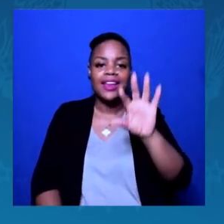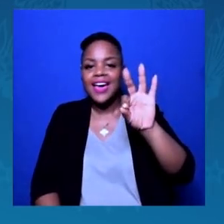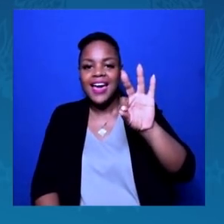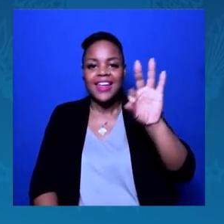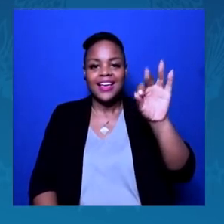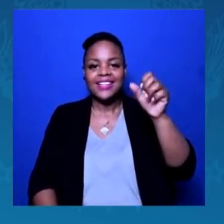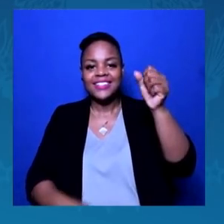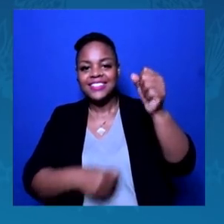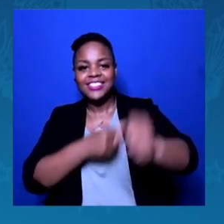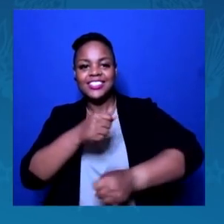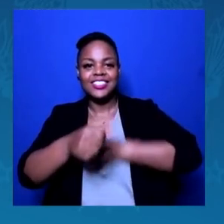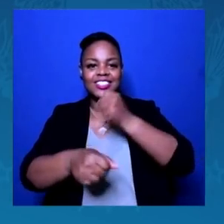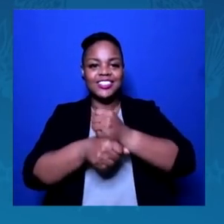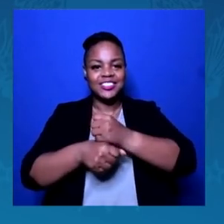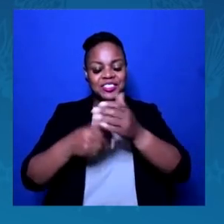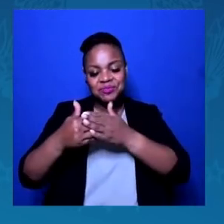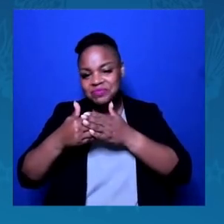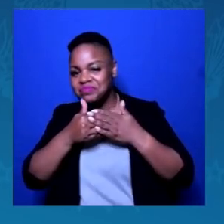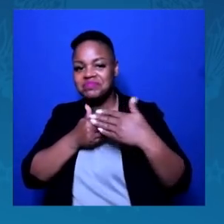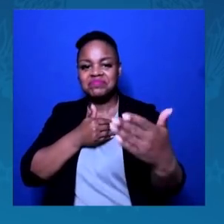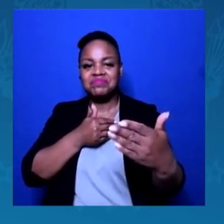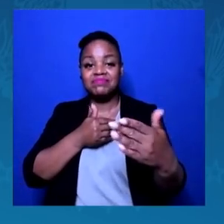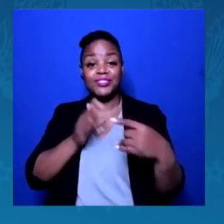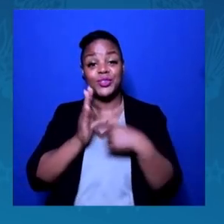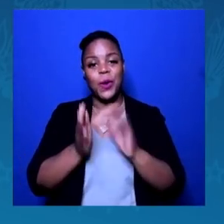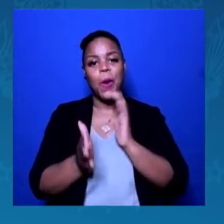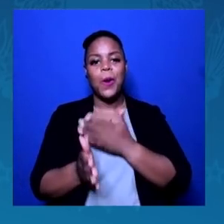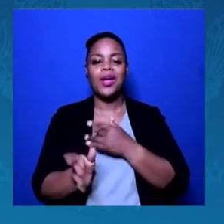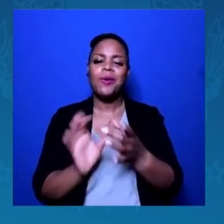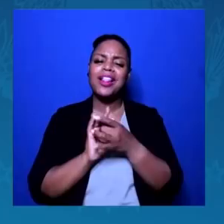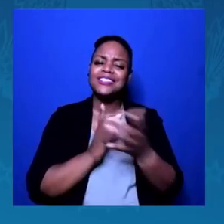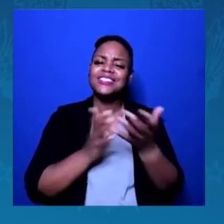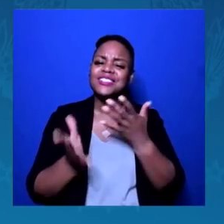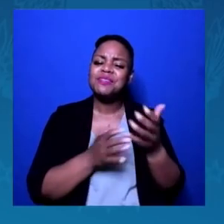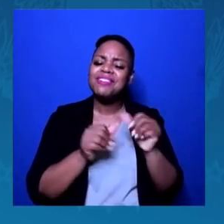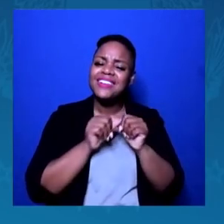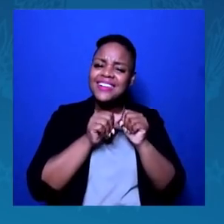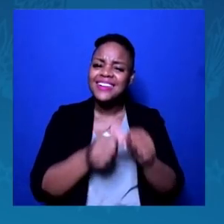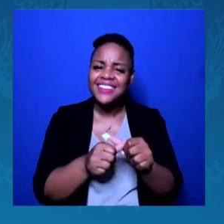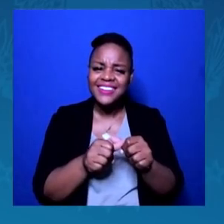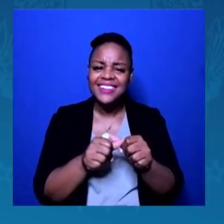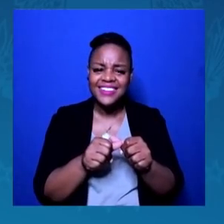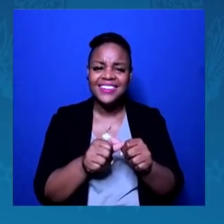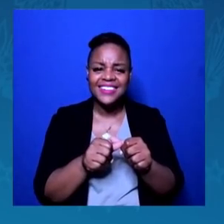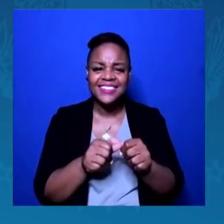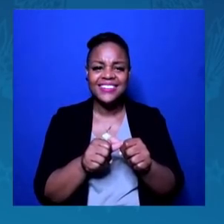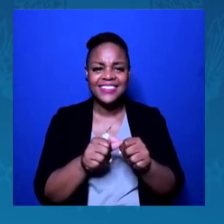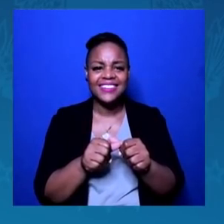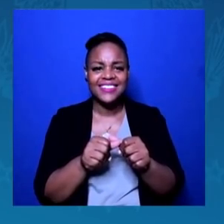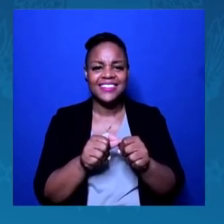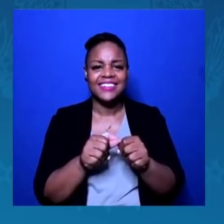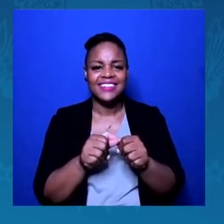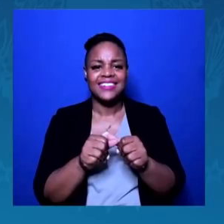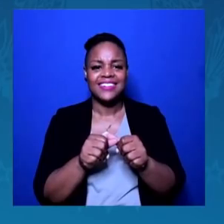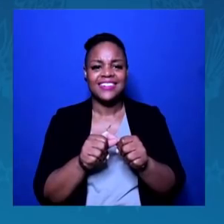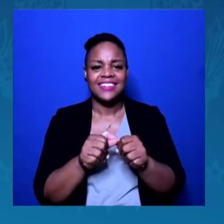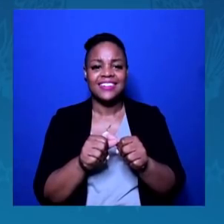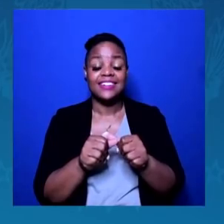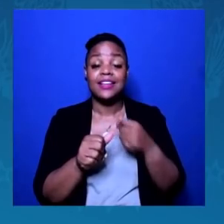In the same vein, our commitment, as I've said at the beginning of this trip, is in full appreciation